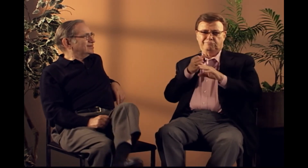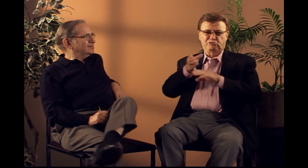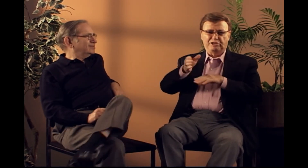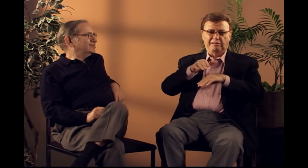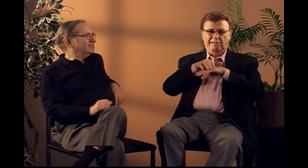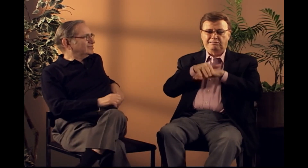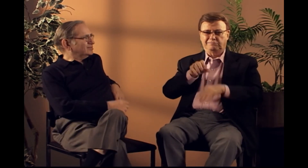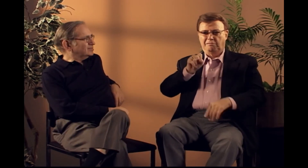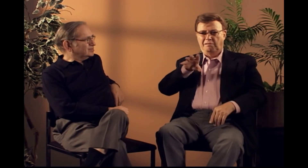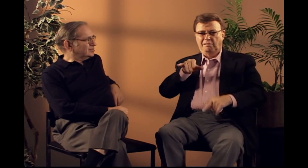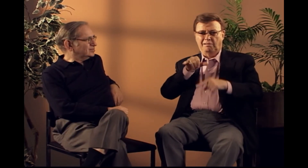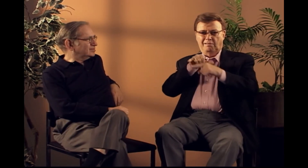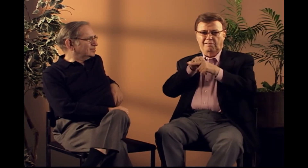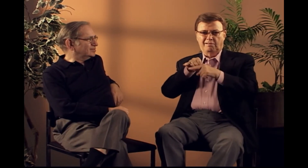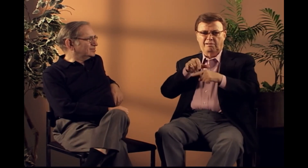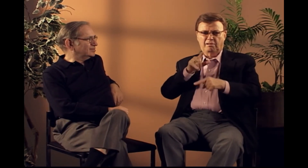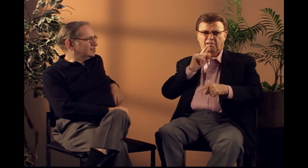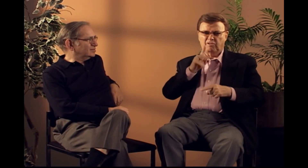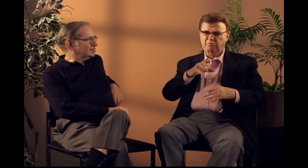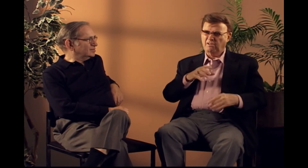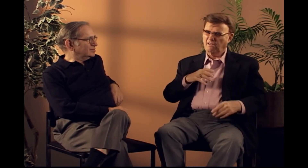from Gallaudet University coming in using all this --